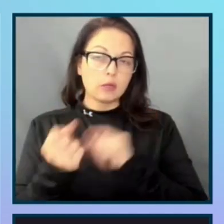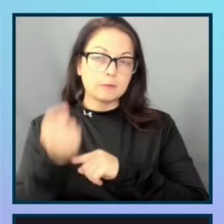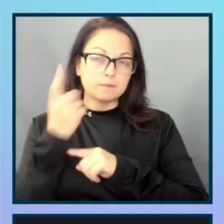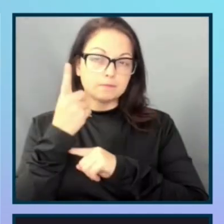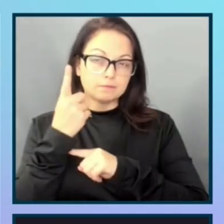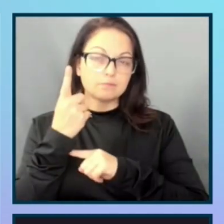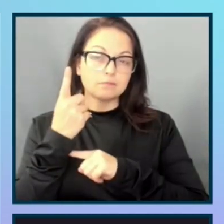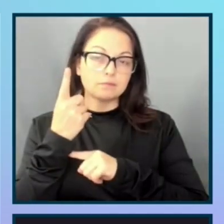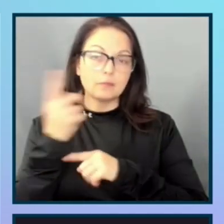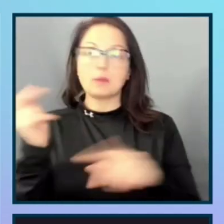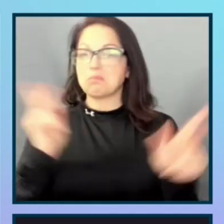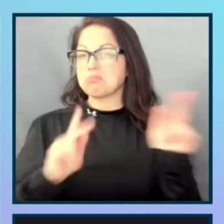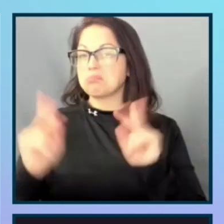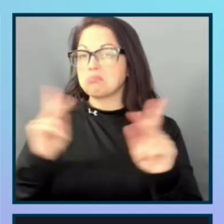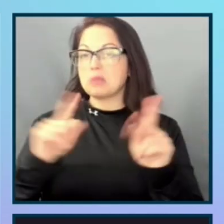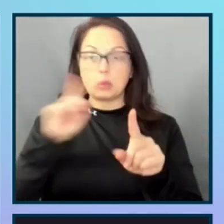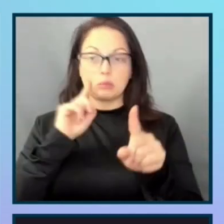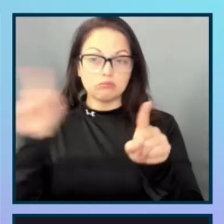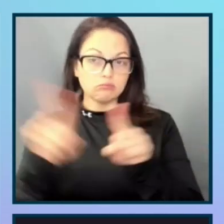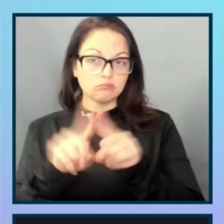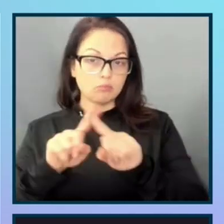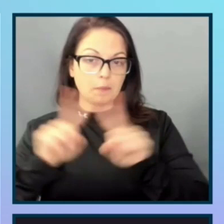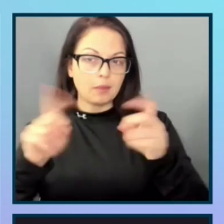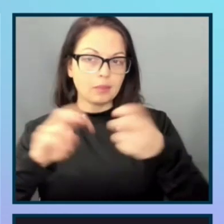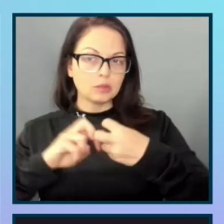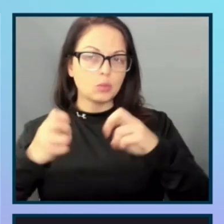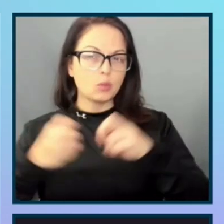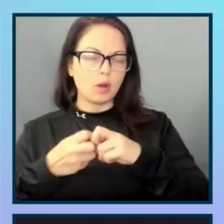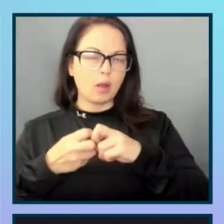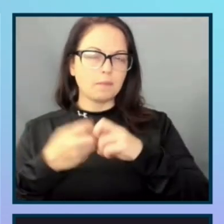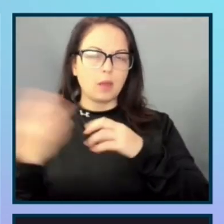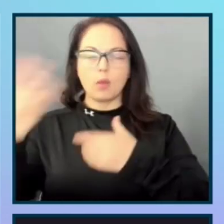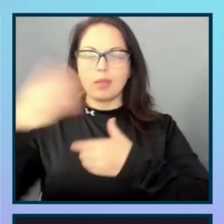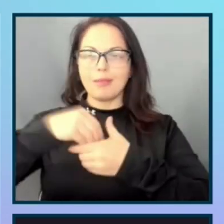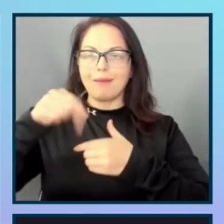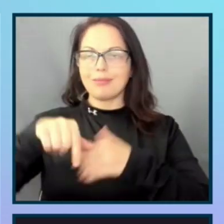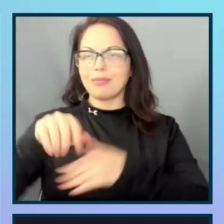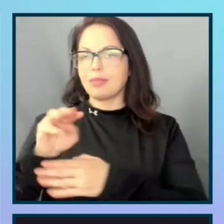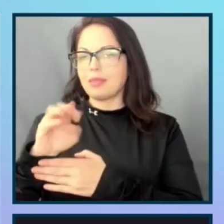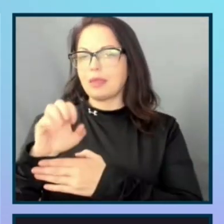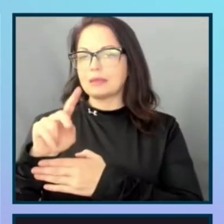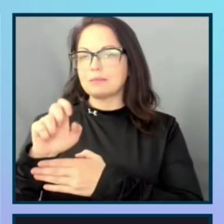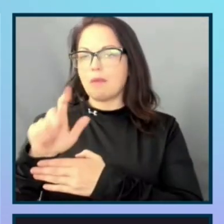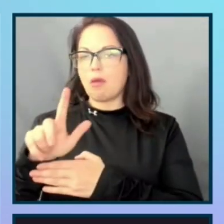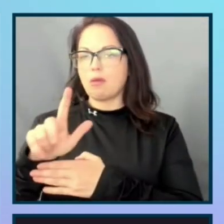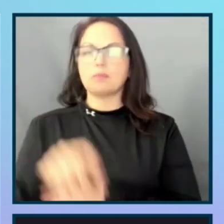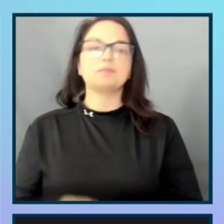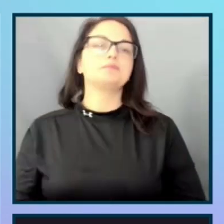there's a problem that inherently exists within this model. And that problem is that data and the data we rely on